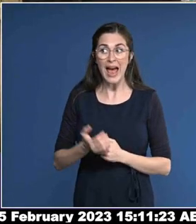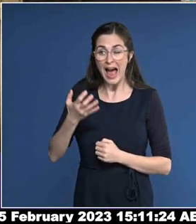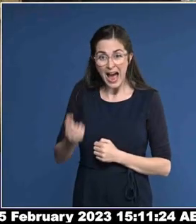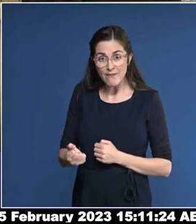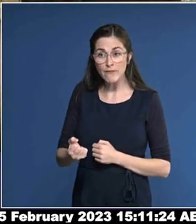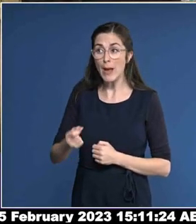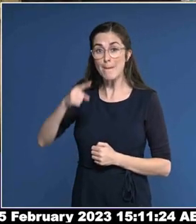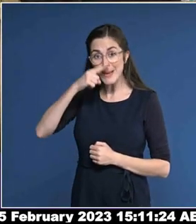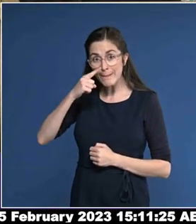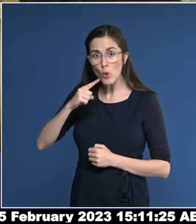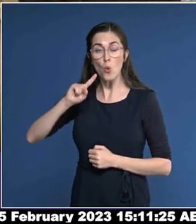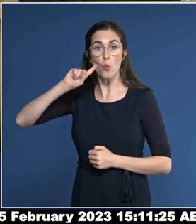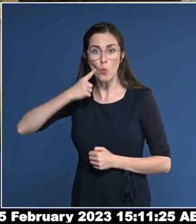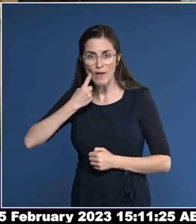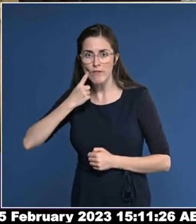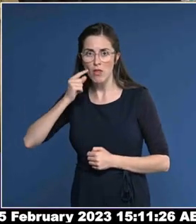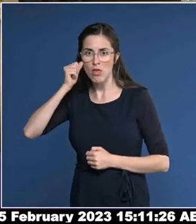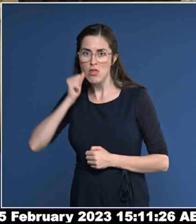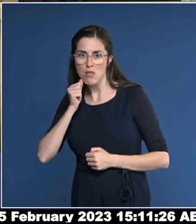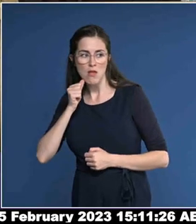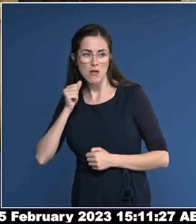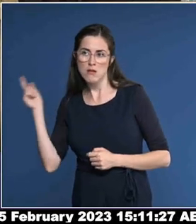Yes, I think there are a very small proportion of people that do do that.